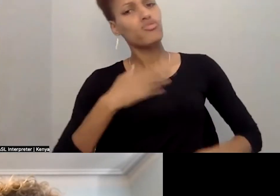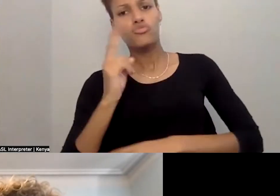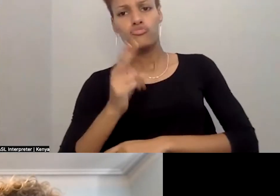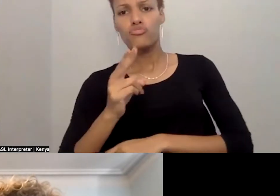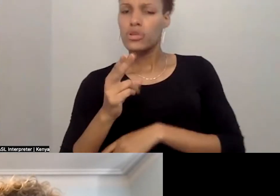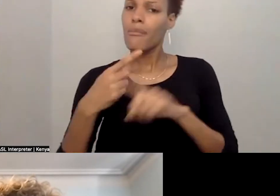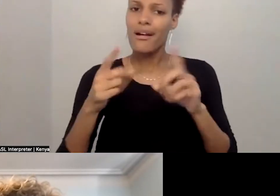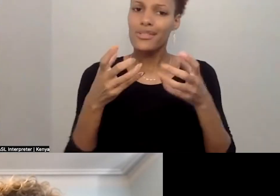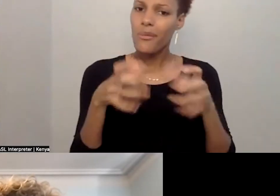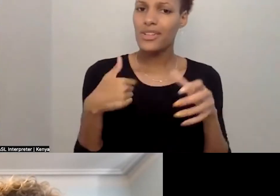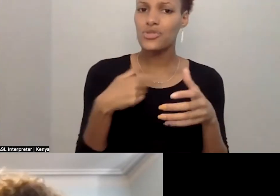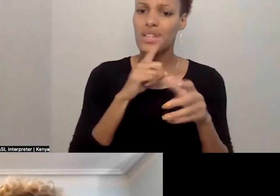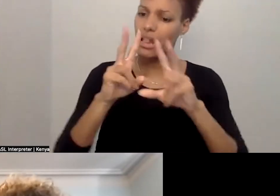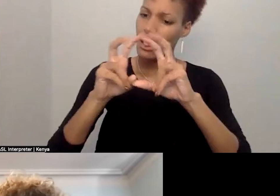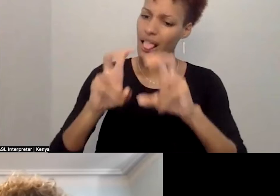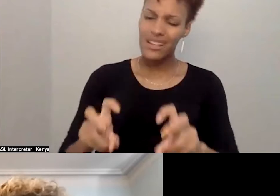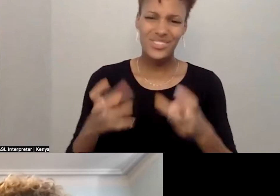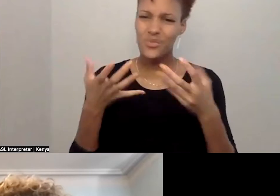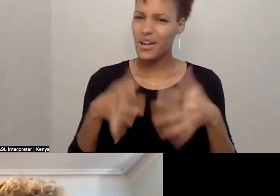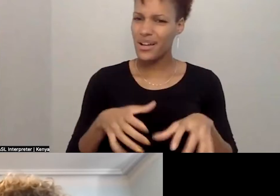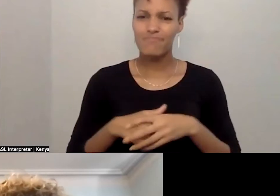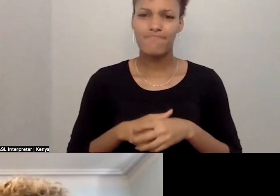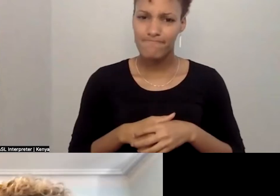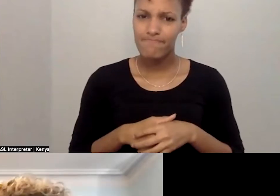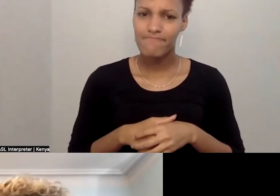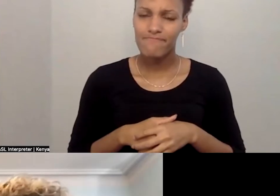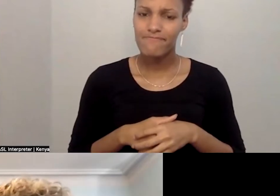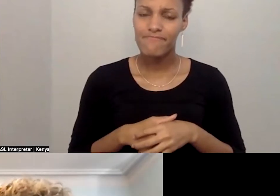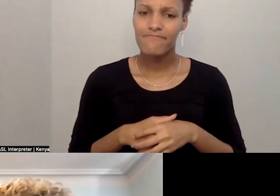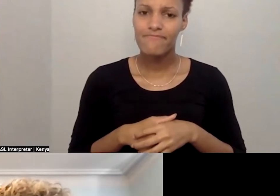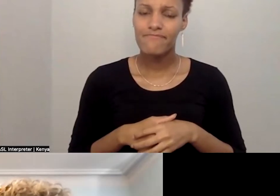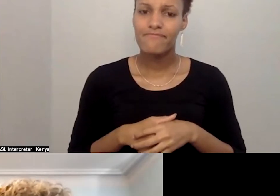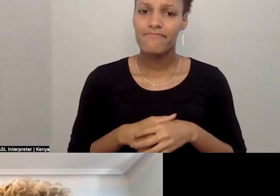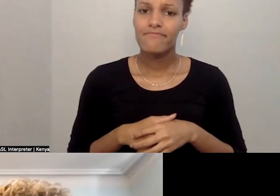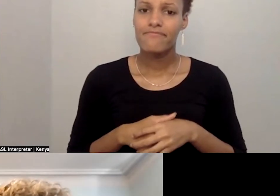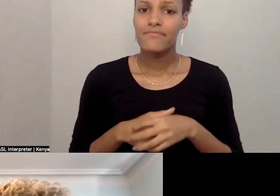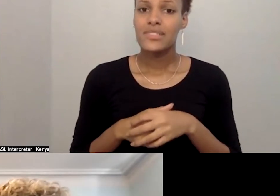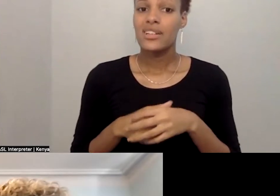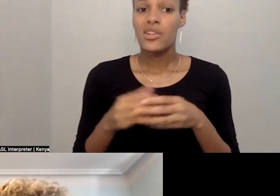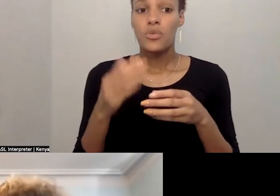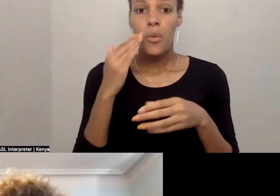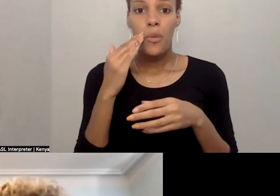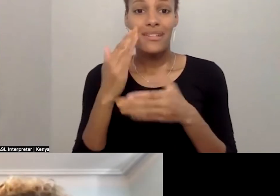look at it very critically, we don't really like to look at the unpleasant parts of our history